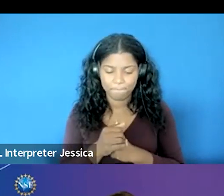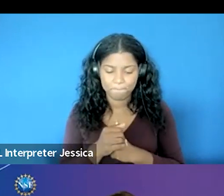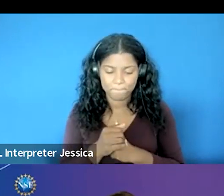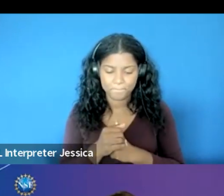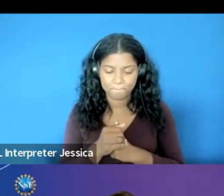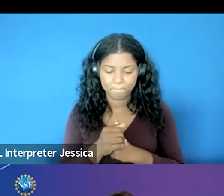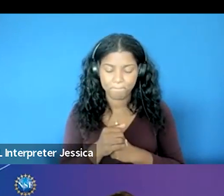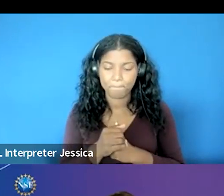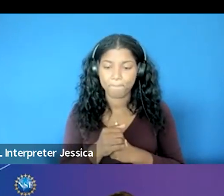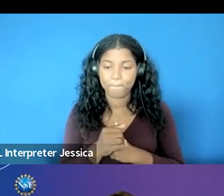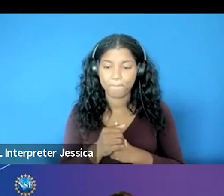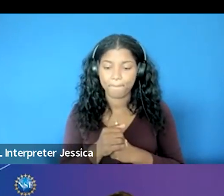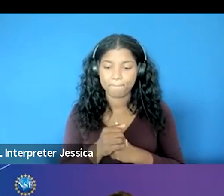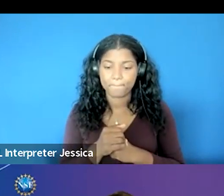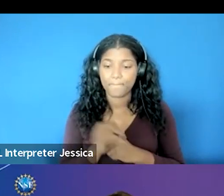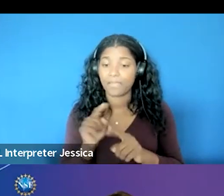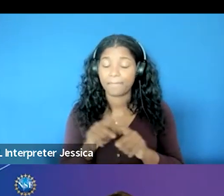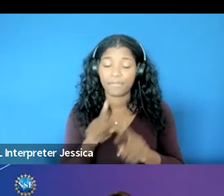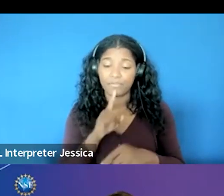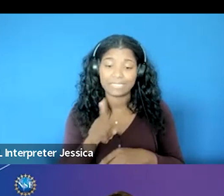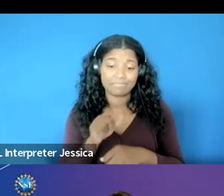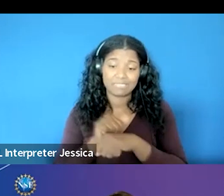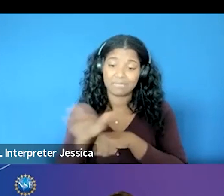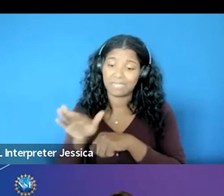But otherwise, really just submit it when you're ready.